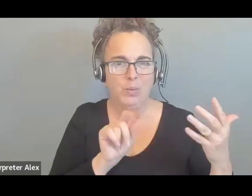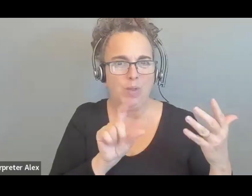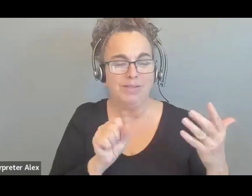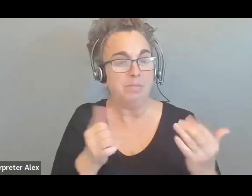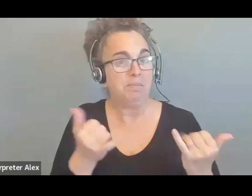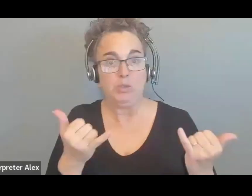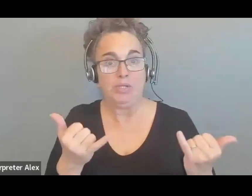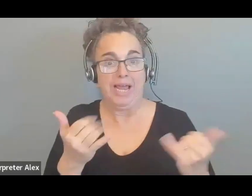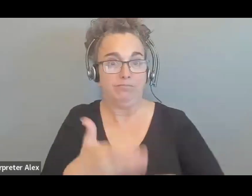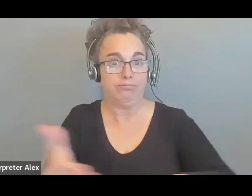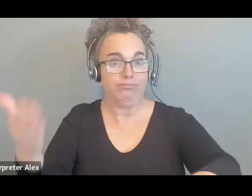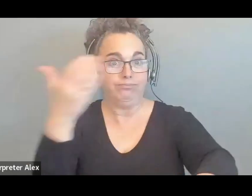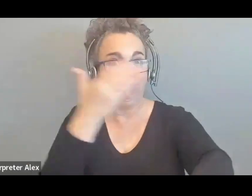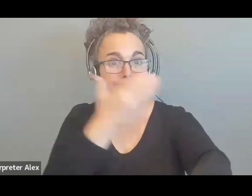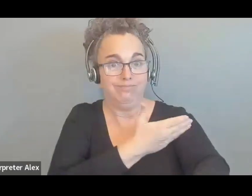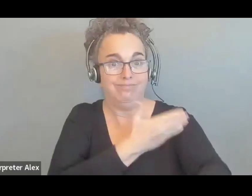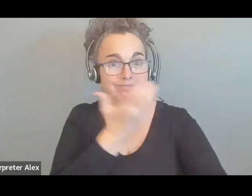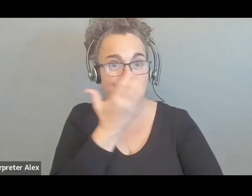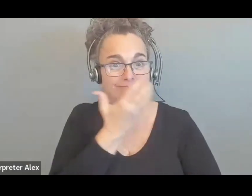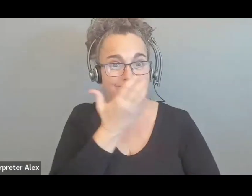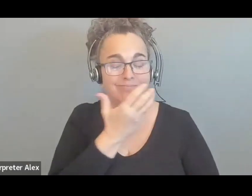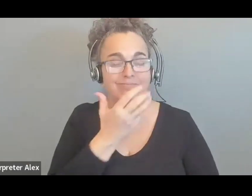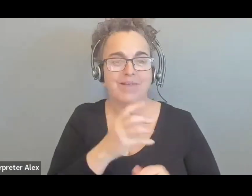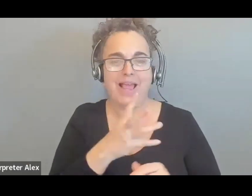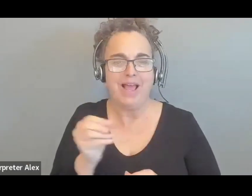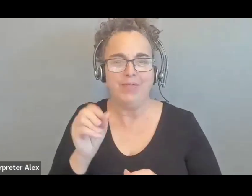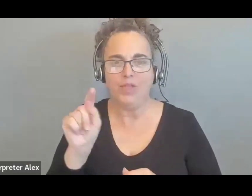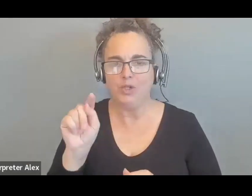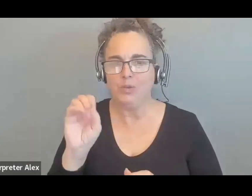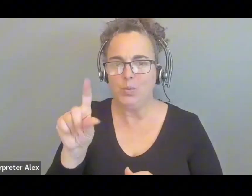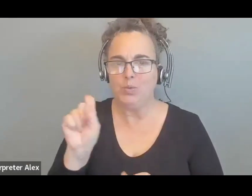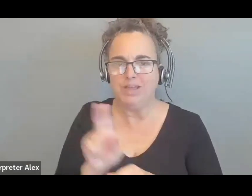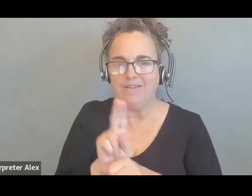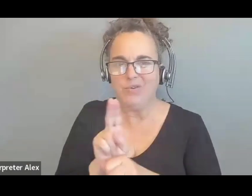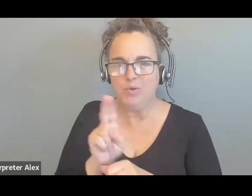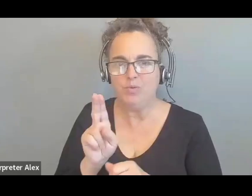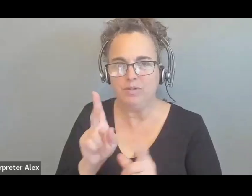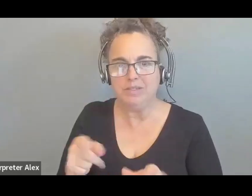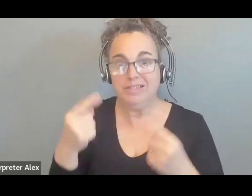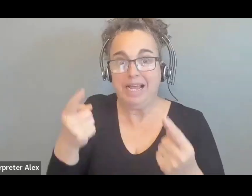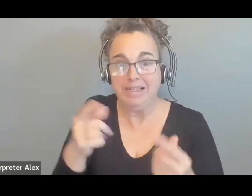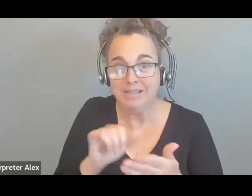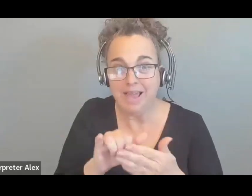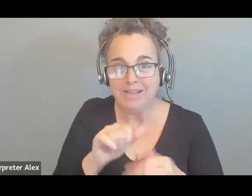tremendous improvement for them. And the tools that I've used since then has evolved so much.